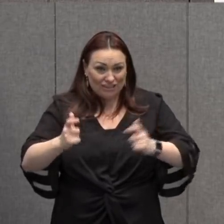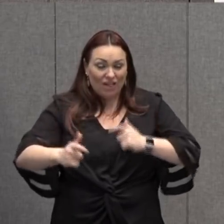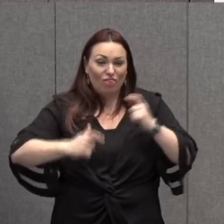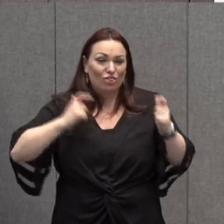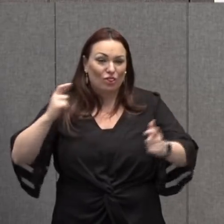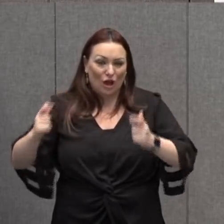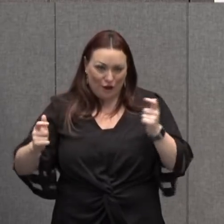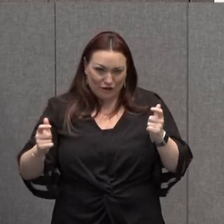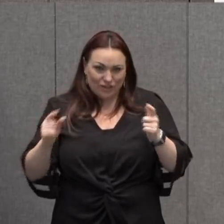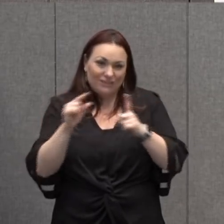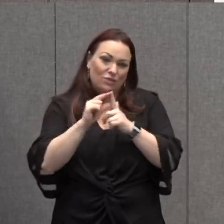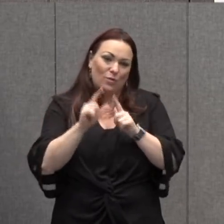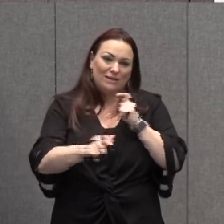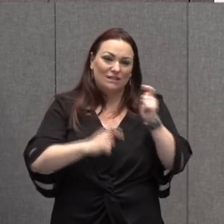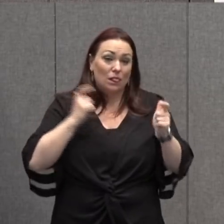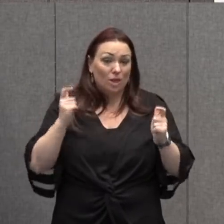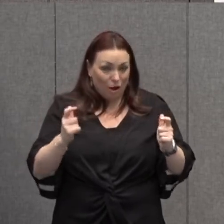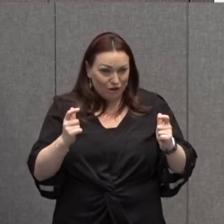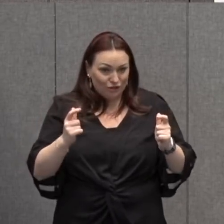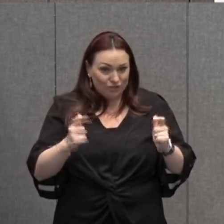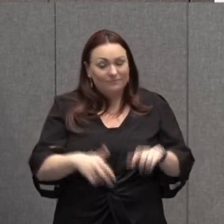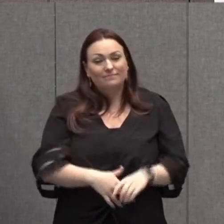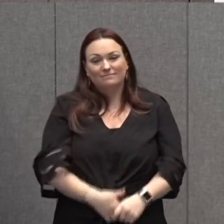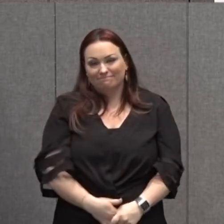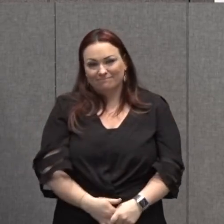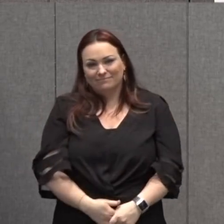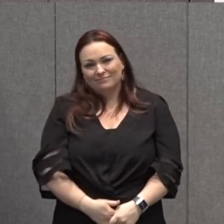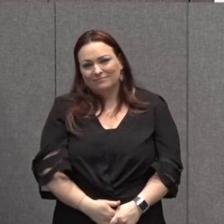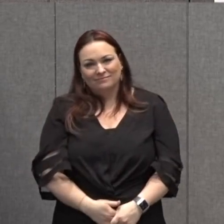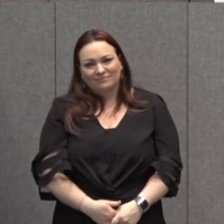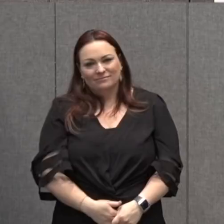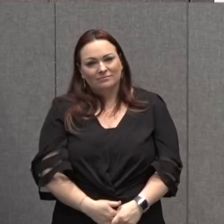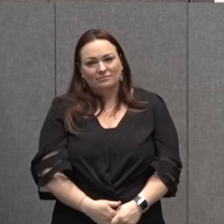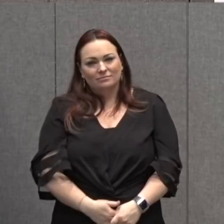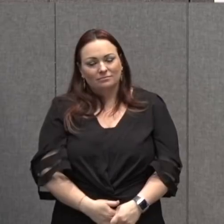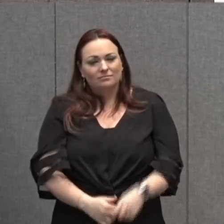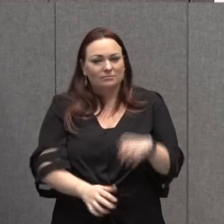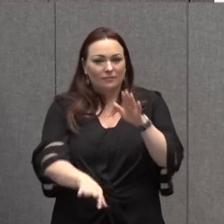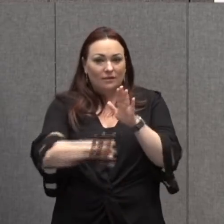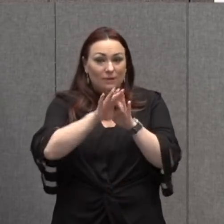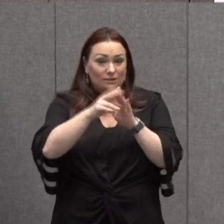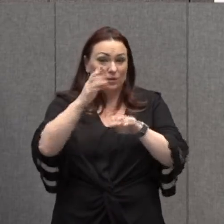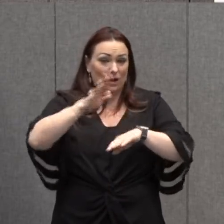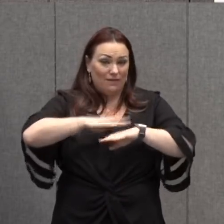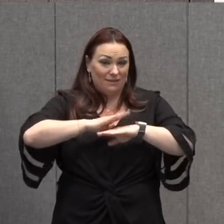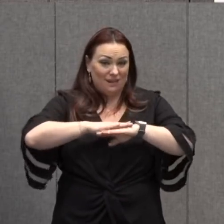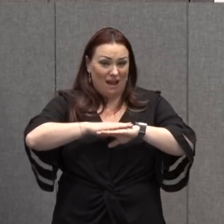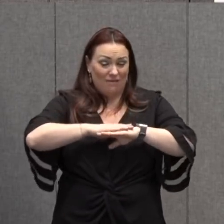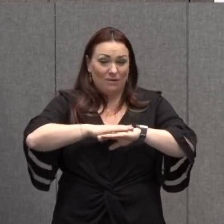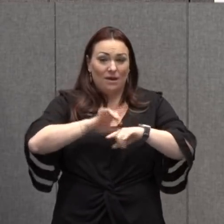Okay, I'm gonna pick just this one on top. Oo, it's a really hard one, but once you know it, you know it.